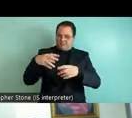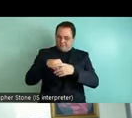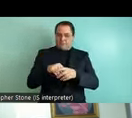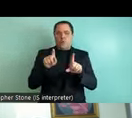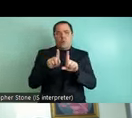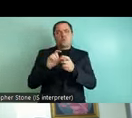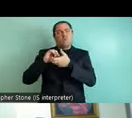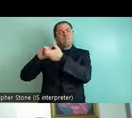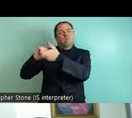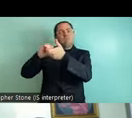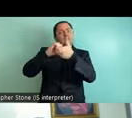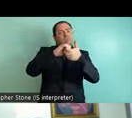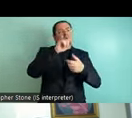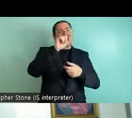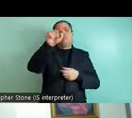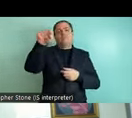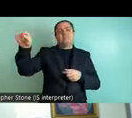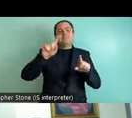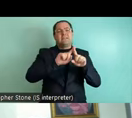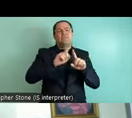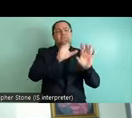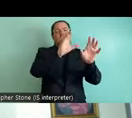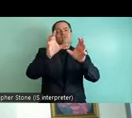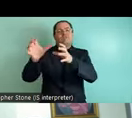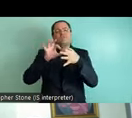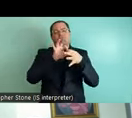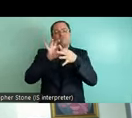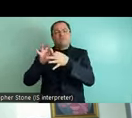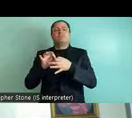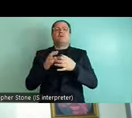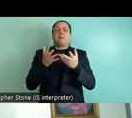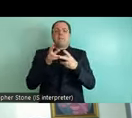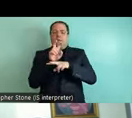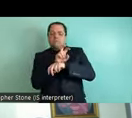11:58:23 with other private sector organizations, regulators and other stakeholders on inclusive